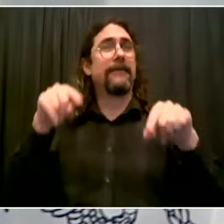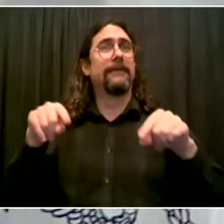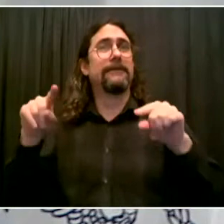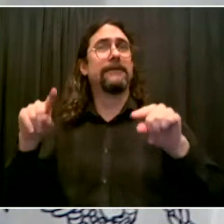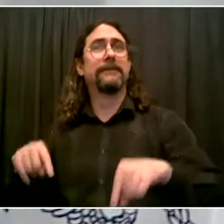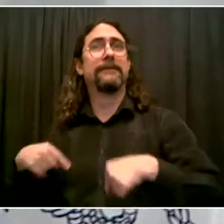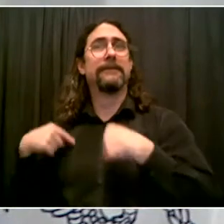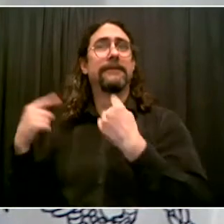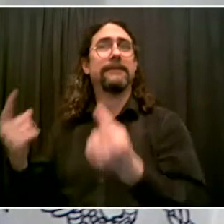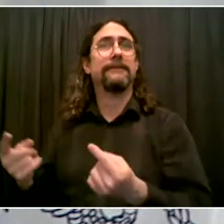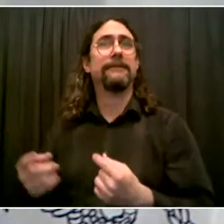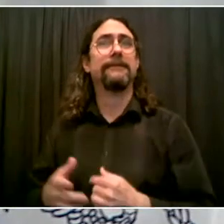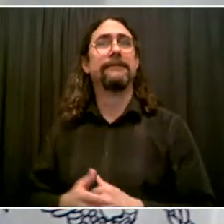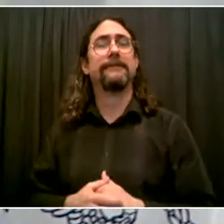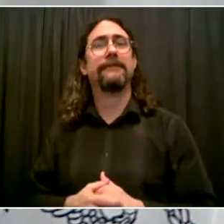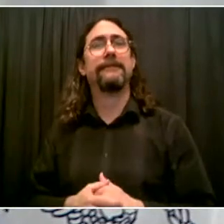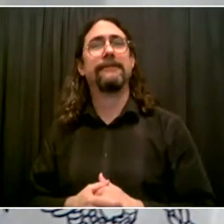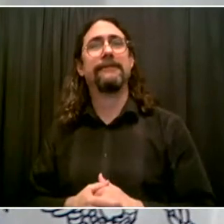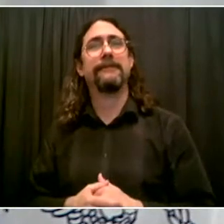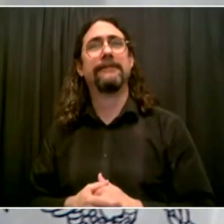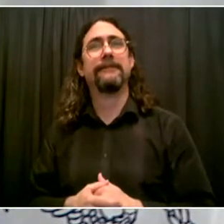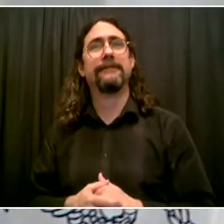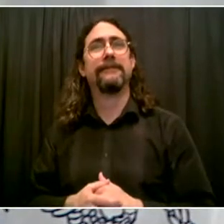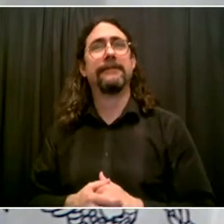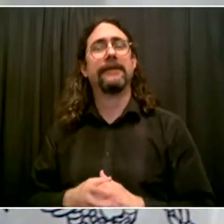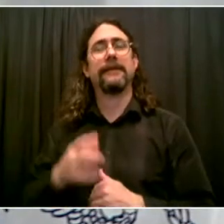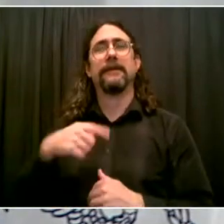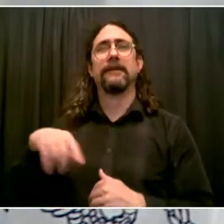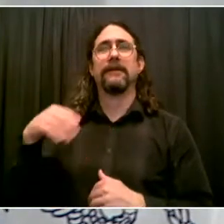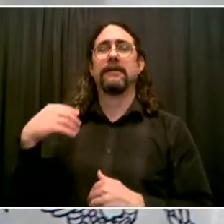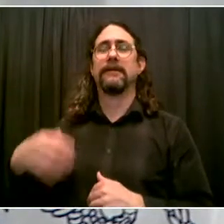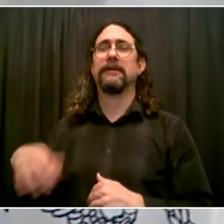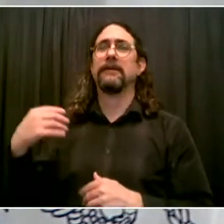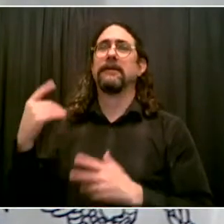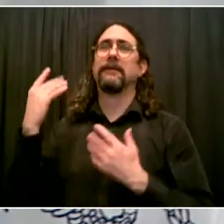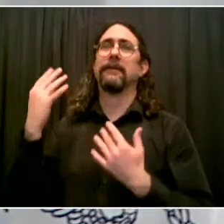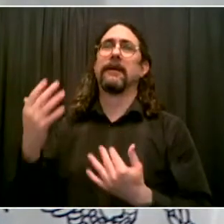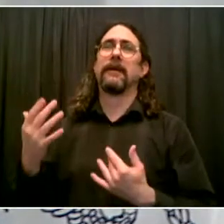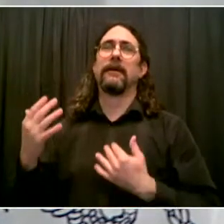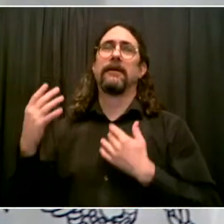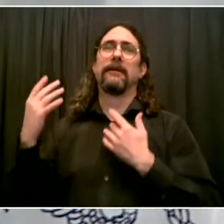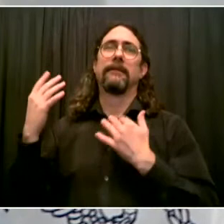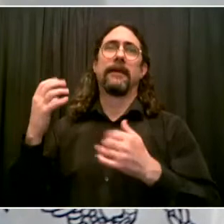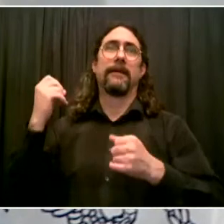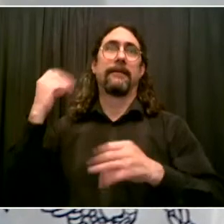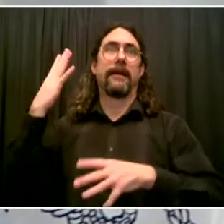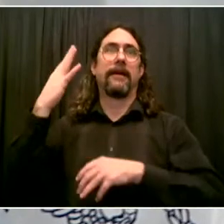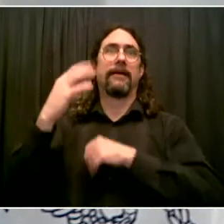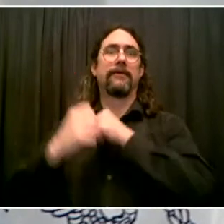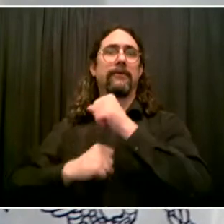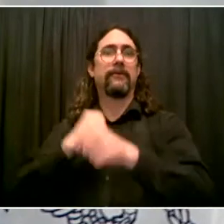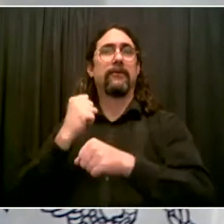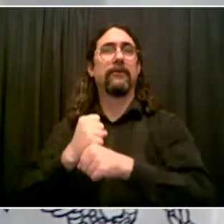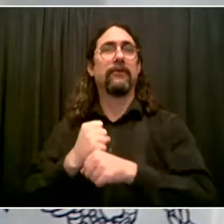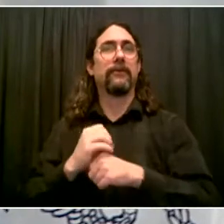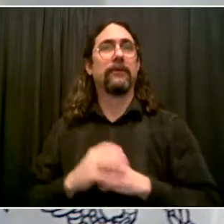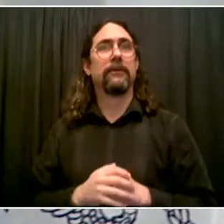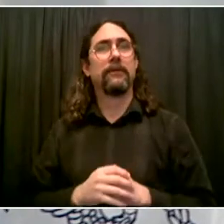FISCAL EQUITY FRONT AND CENTER AND TAKING THIS BOLD STEP BECAUSE IT'S BEEN DECADES OVERDUE BUT IT'S